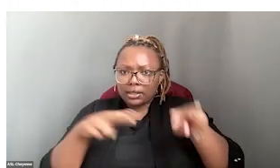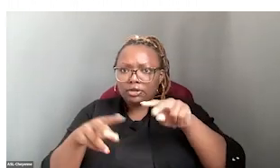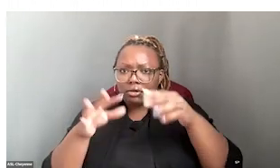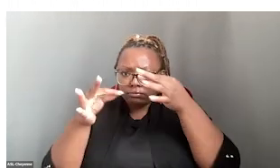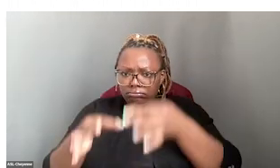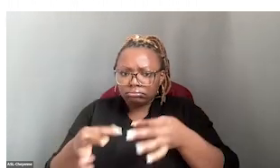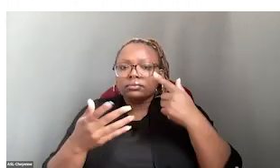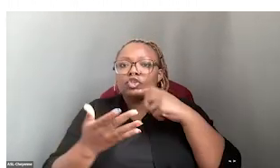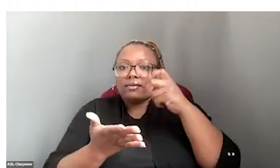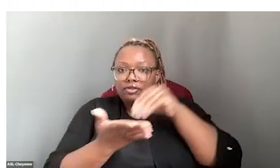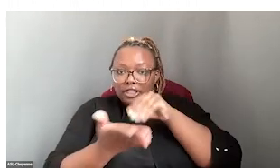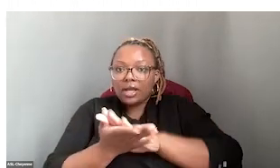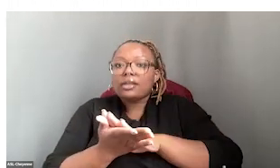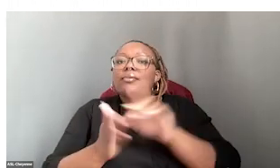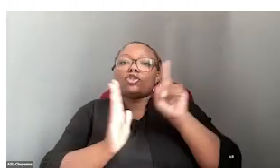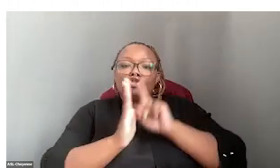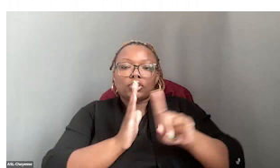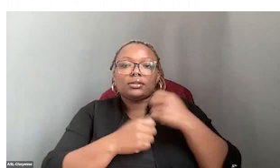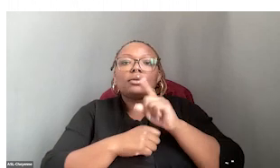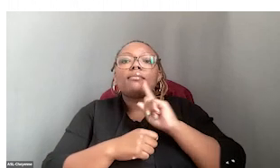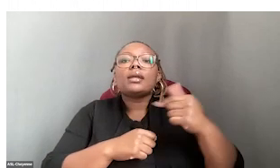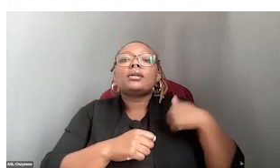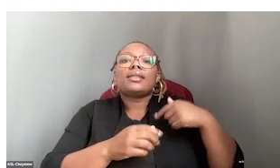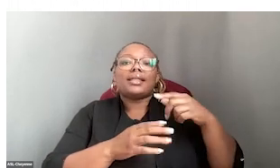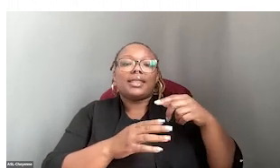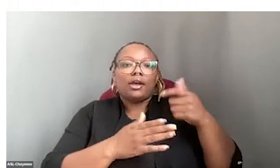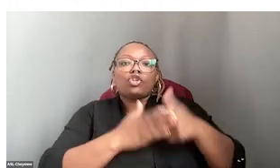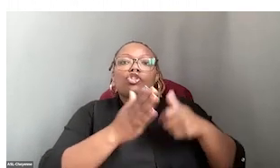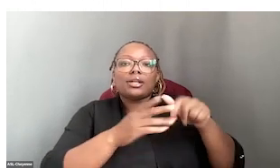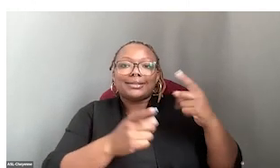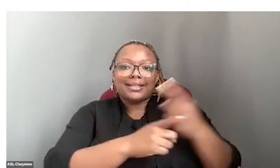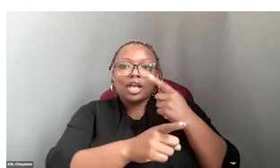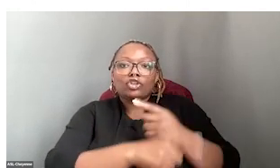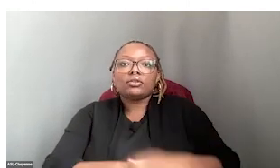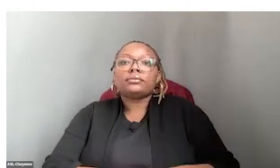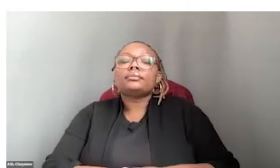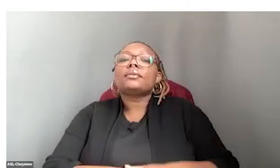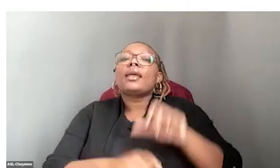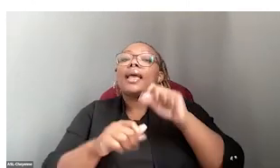to make sure that that rate is accurate. It can be included in your indirect cost rate, but not necessarily.